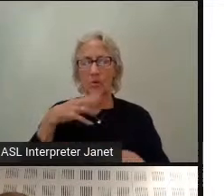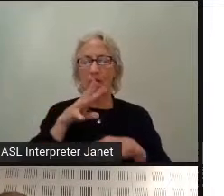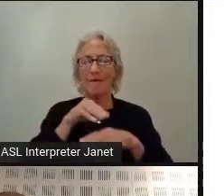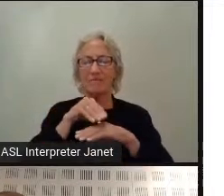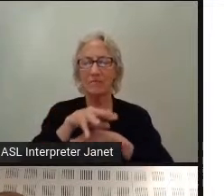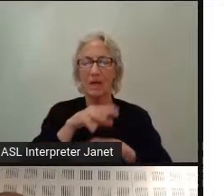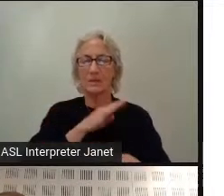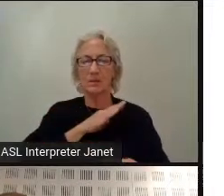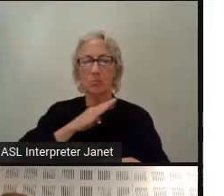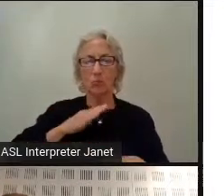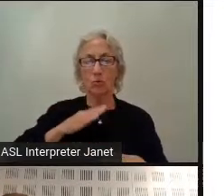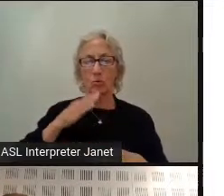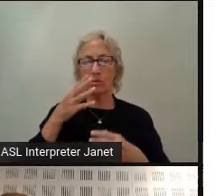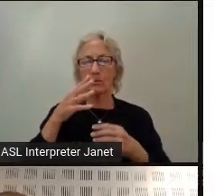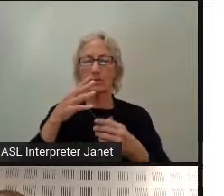When it comes two digital accessibility